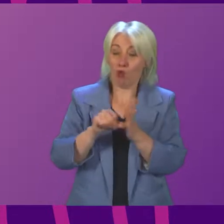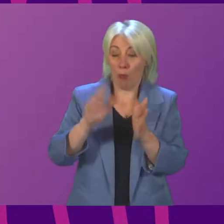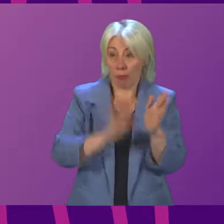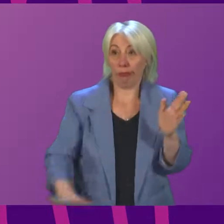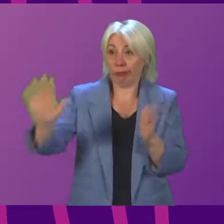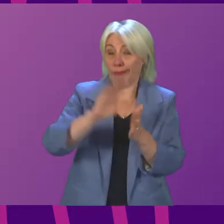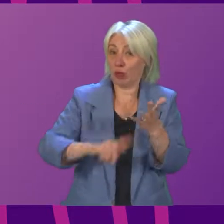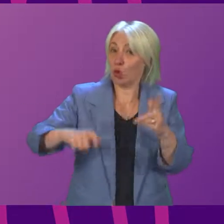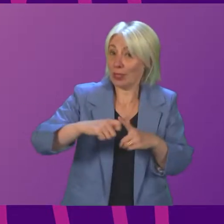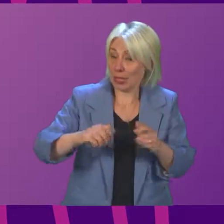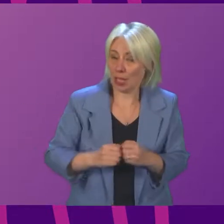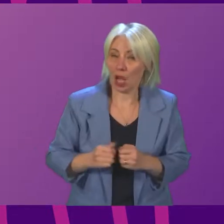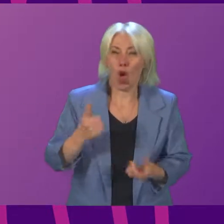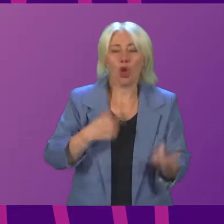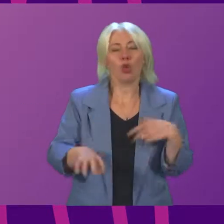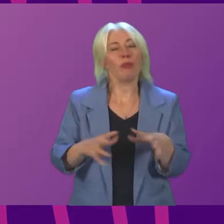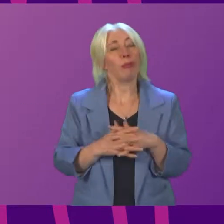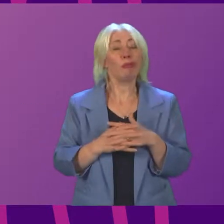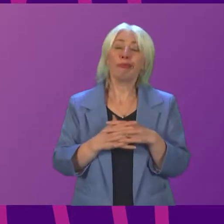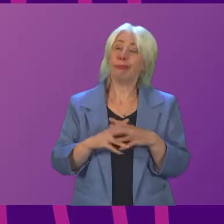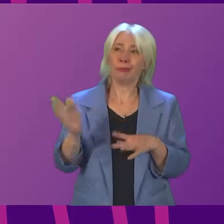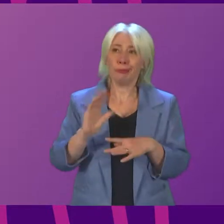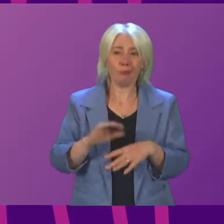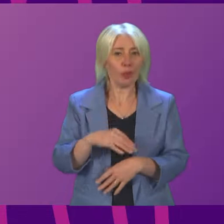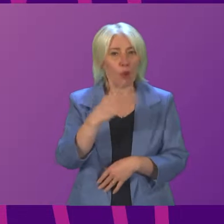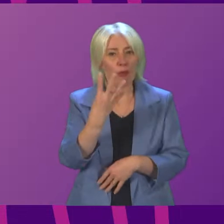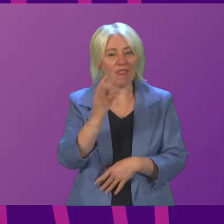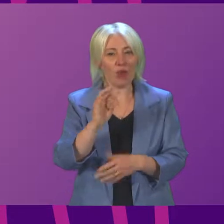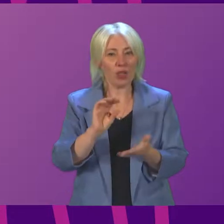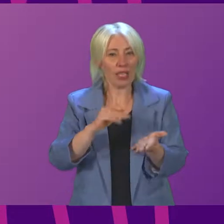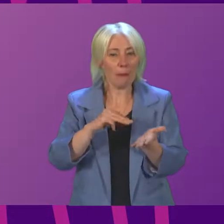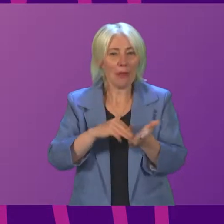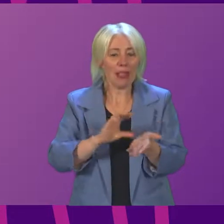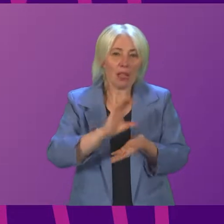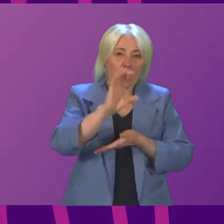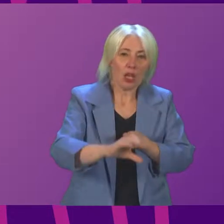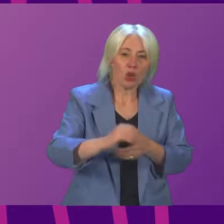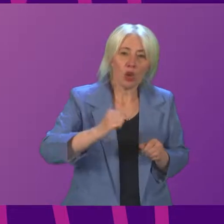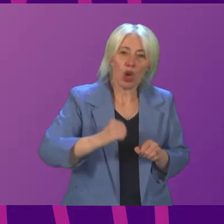We have not sat around. We have invested an additional £40 million in our Scottish Ambulance Service and we have provided an additional £300 million for our winter